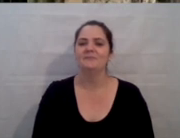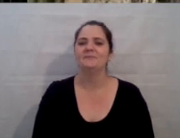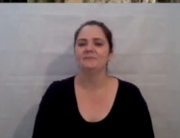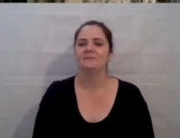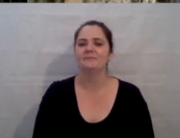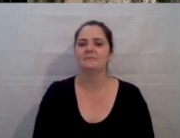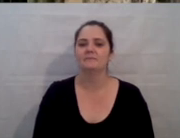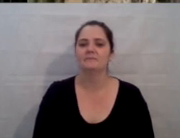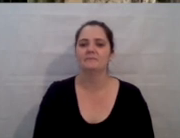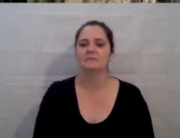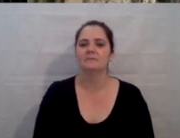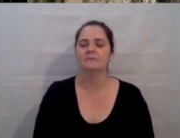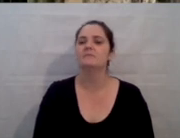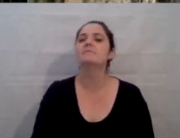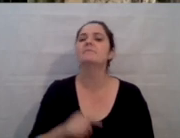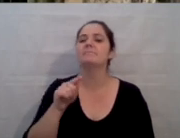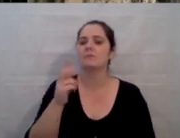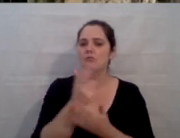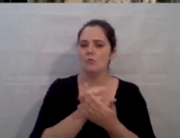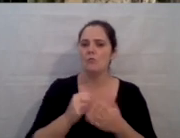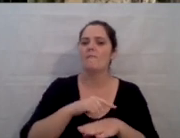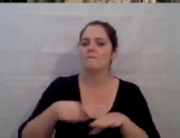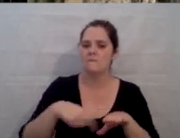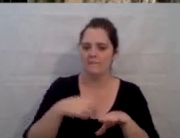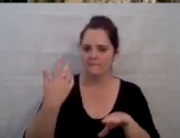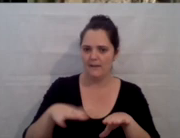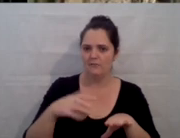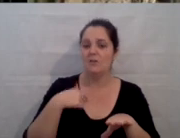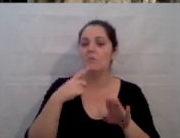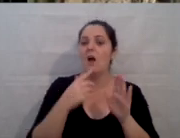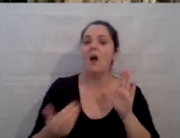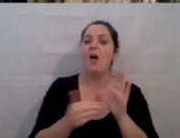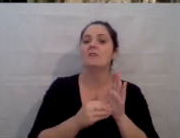there and I'm not even going to bring too much attention to the foot that's in the back at all.